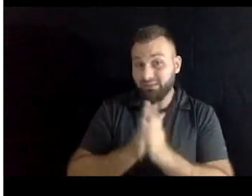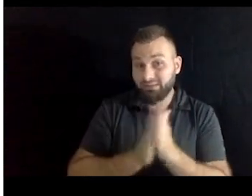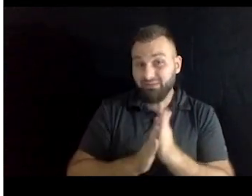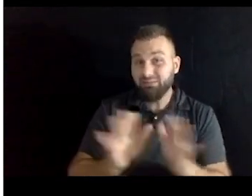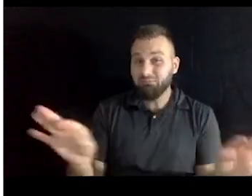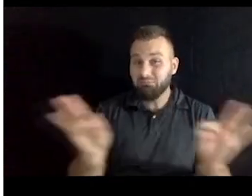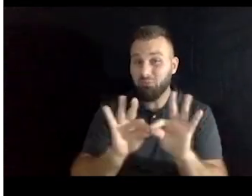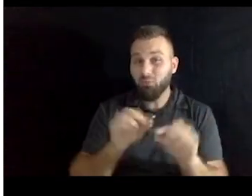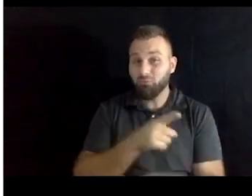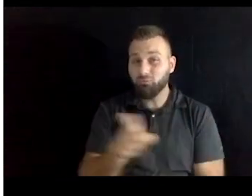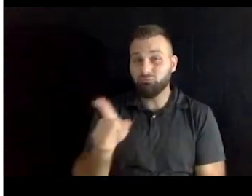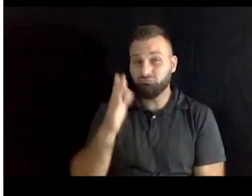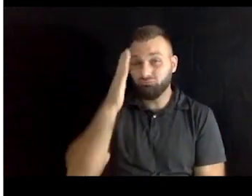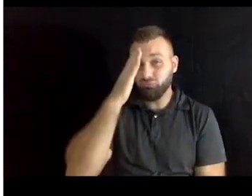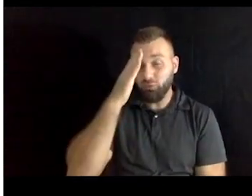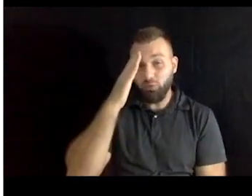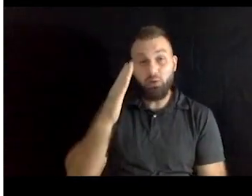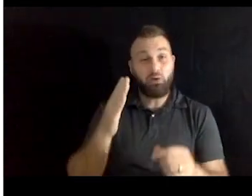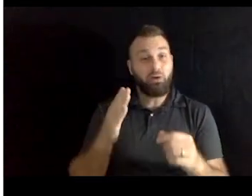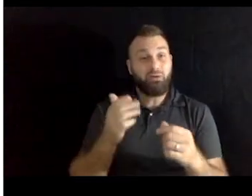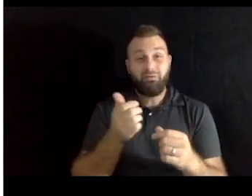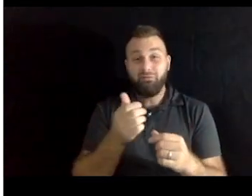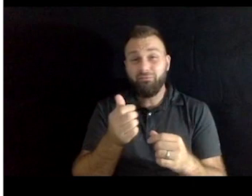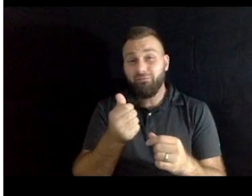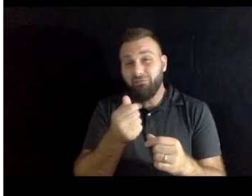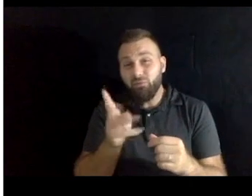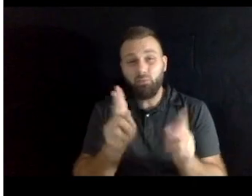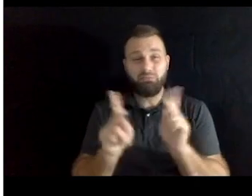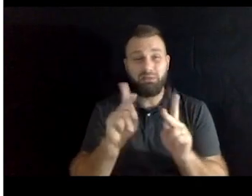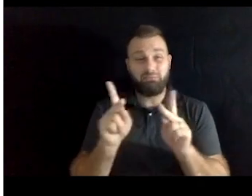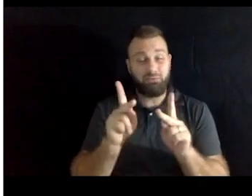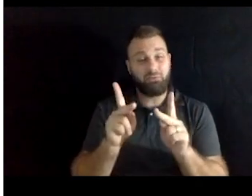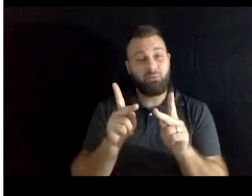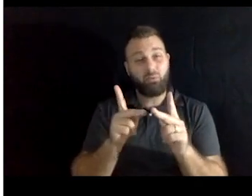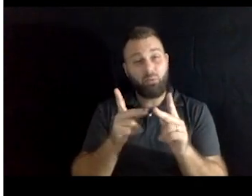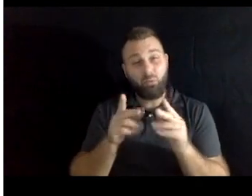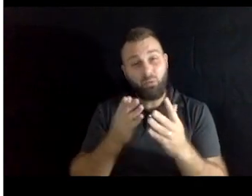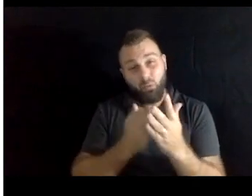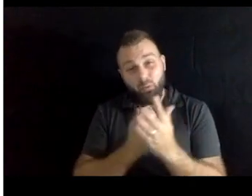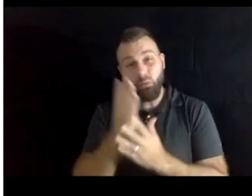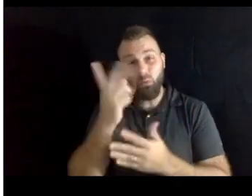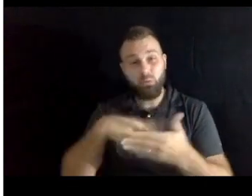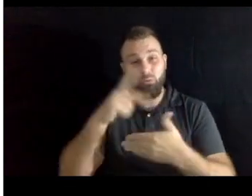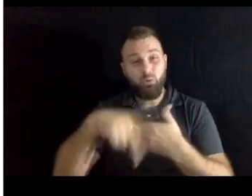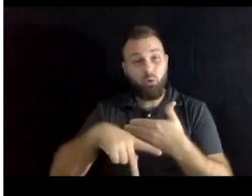people exit the program due to work. In fact, I have a colleague who followed a